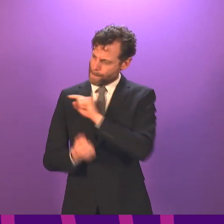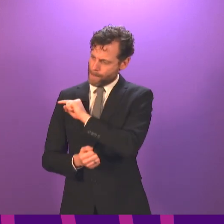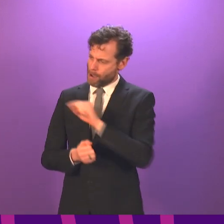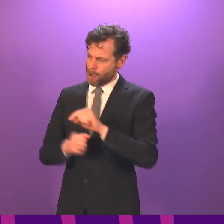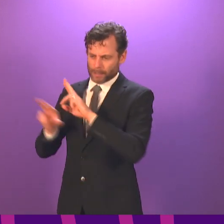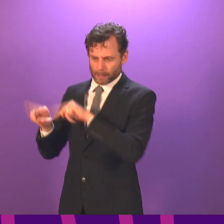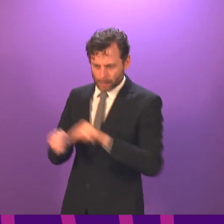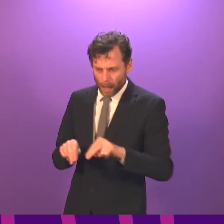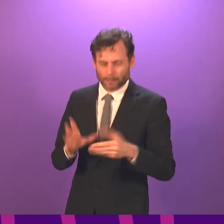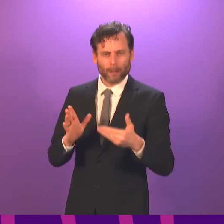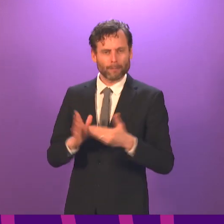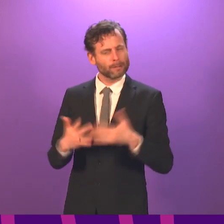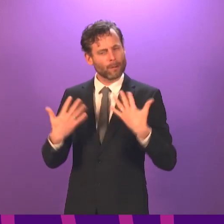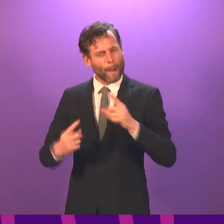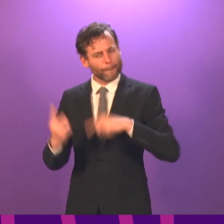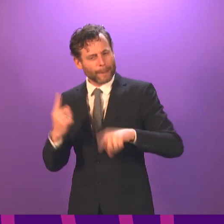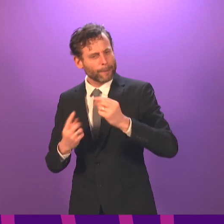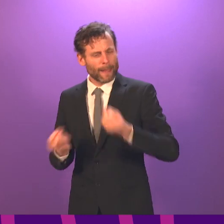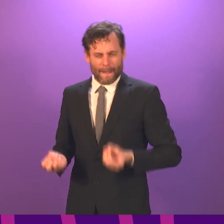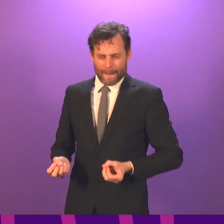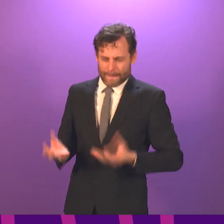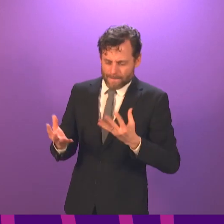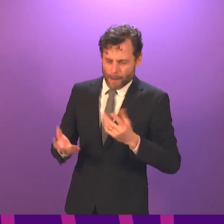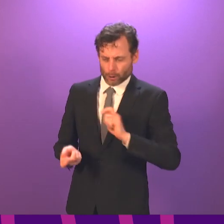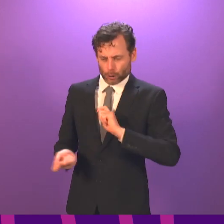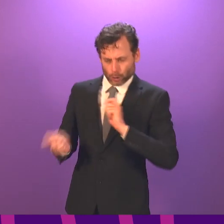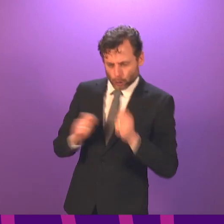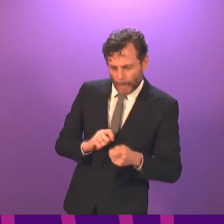many sacrifices that people have made. We intend to say more about that soon.